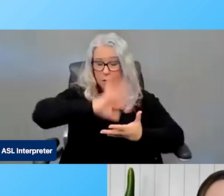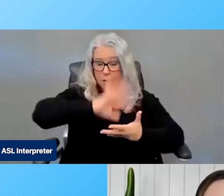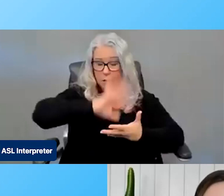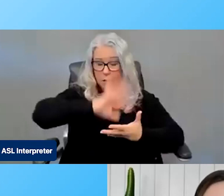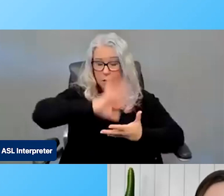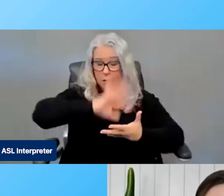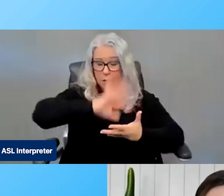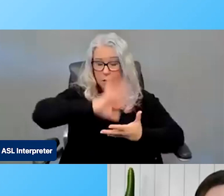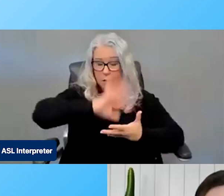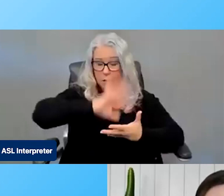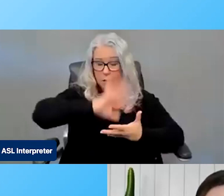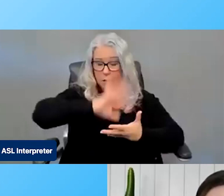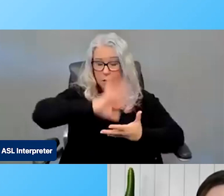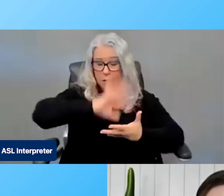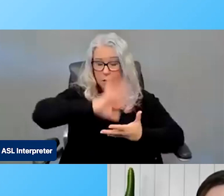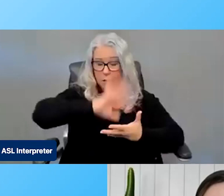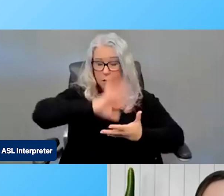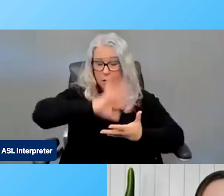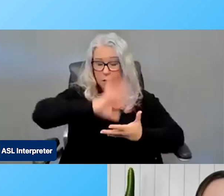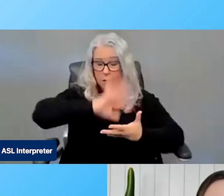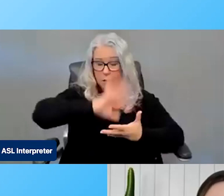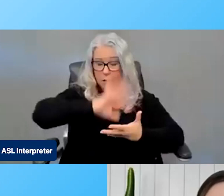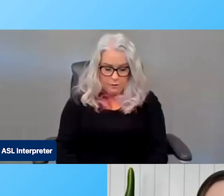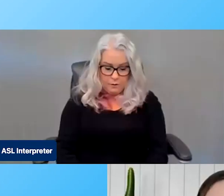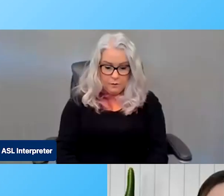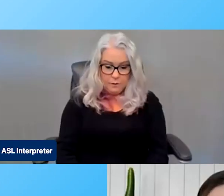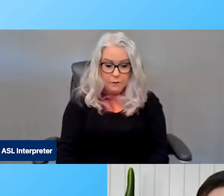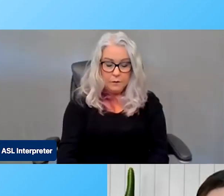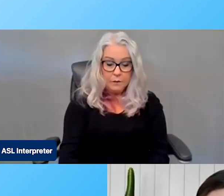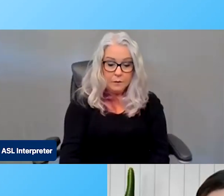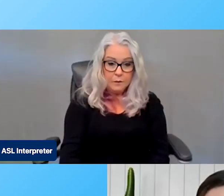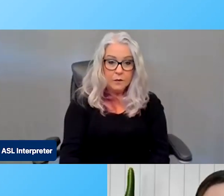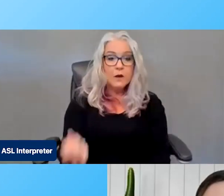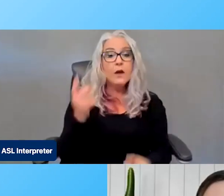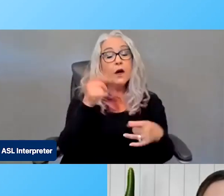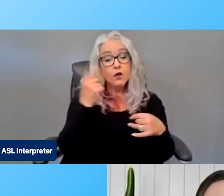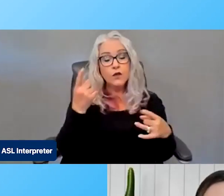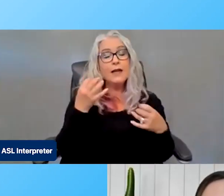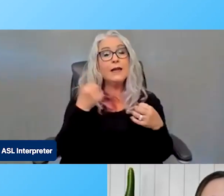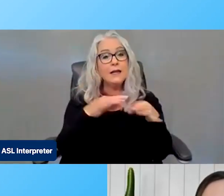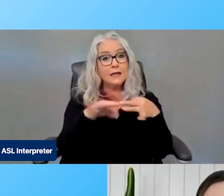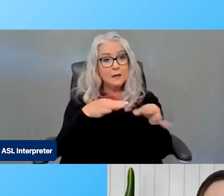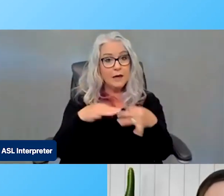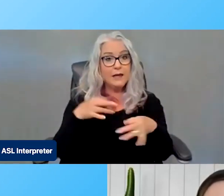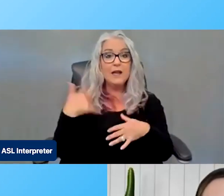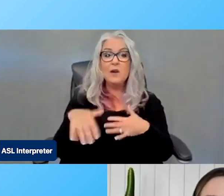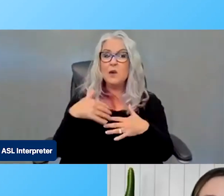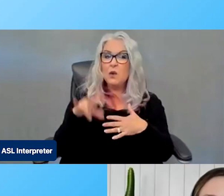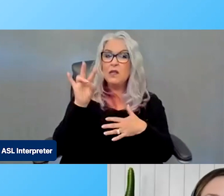an appeal to FEMA on my client's behalf. Explaining the extent of the damages and it was cost him over